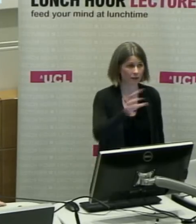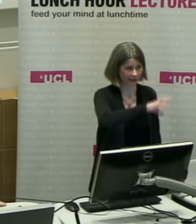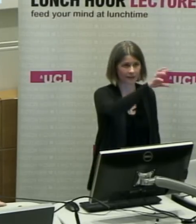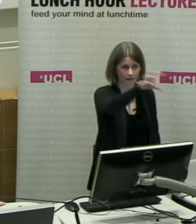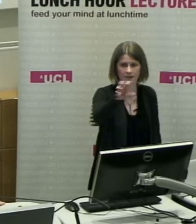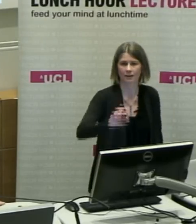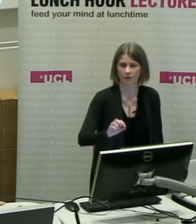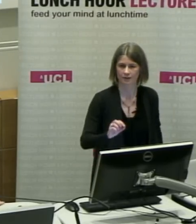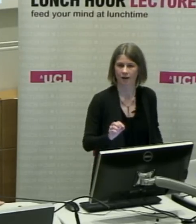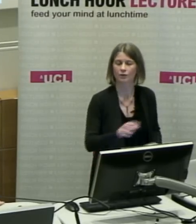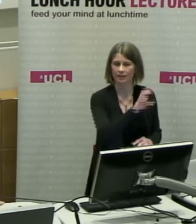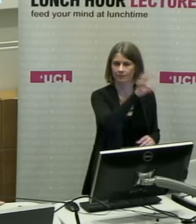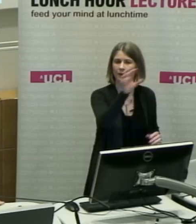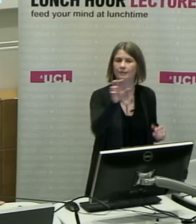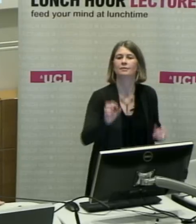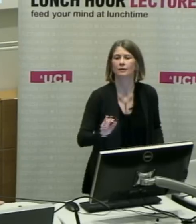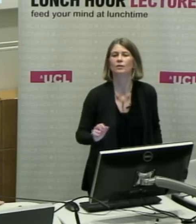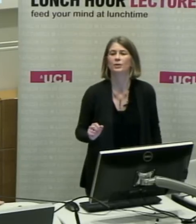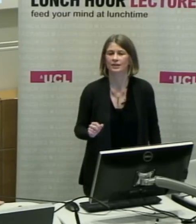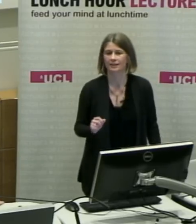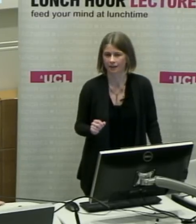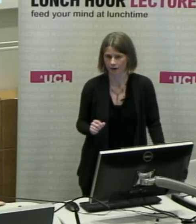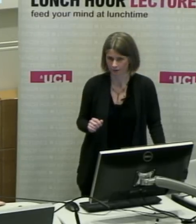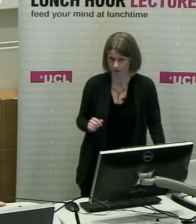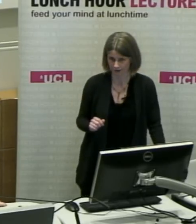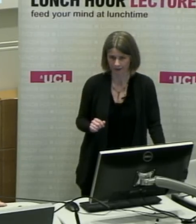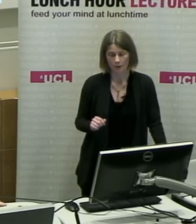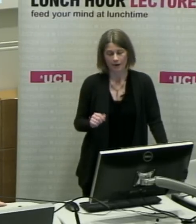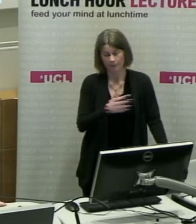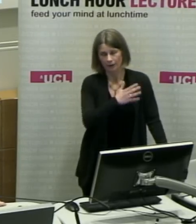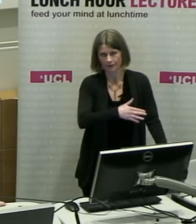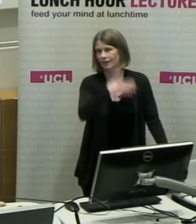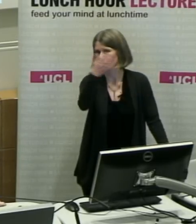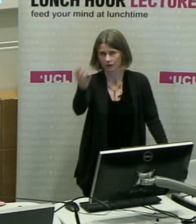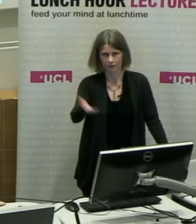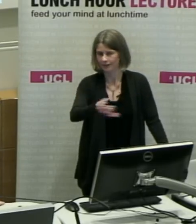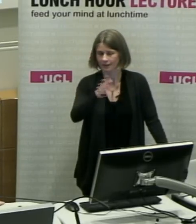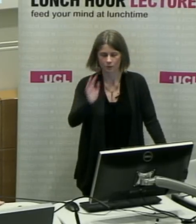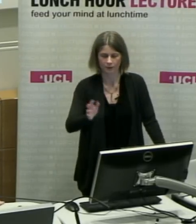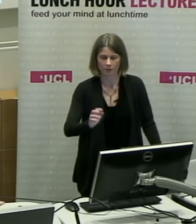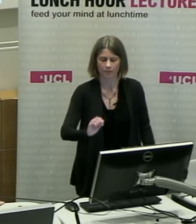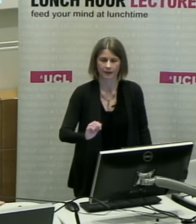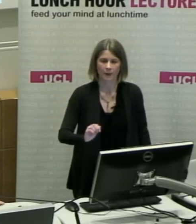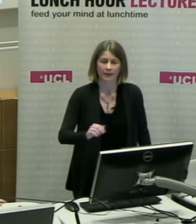and other sign languages are used by communities in other countries. American Sign Language, Israeli Sign Language...